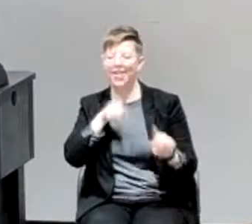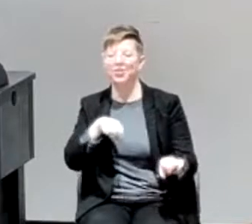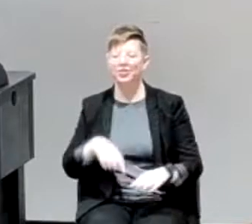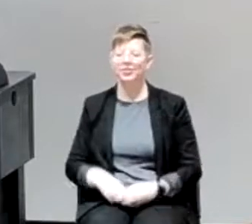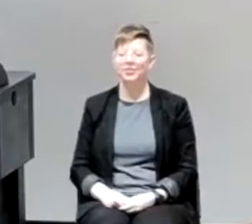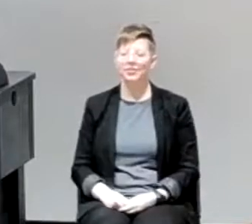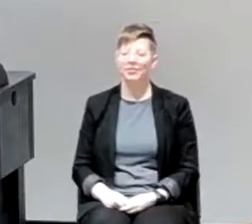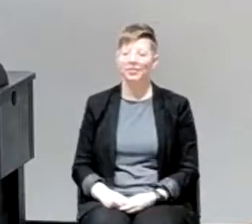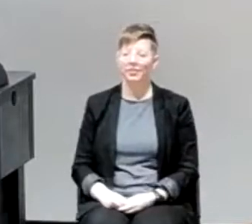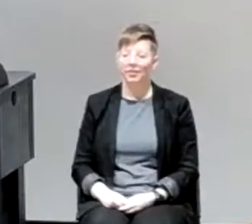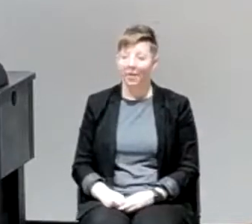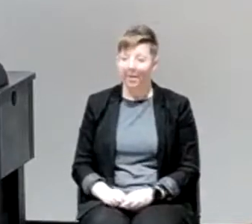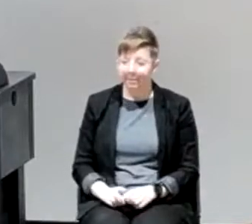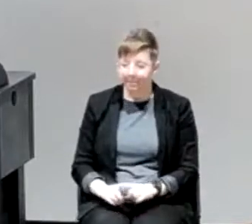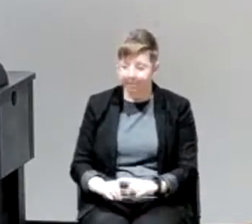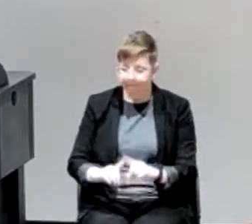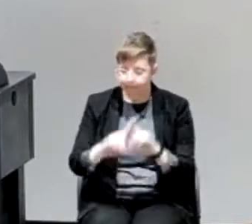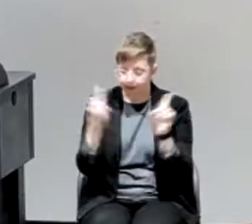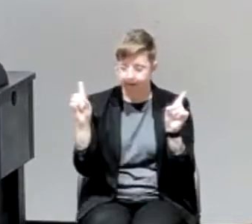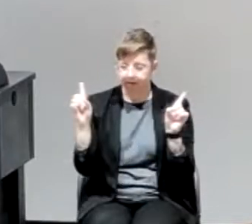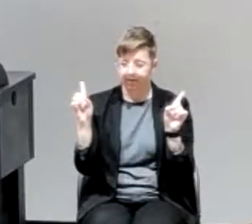I raised this brilliantly diverse family and I'm like, I got this.